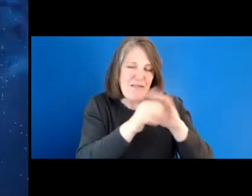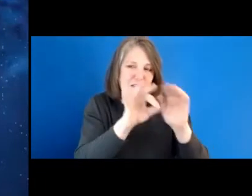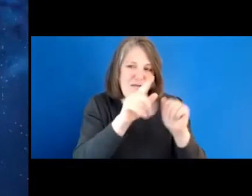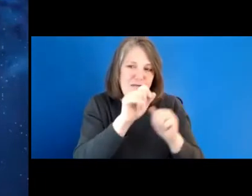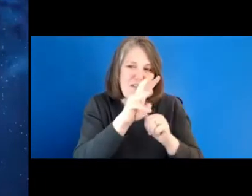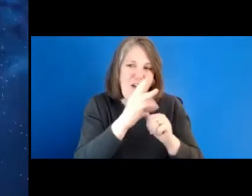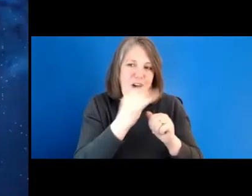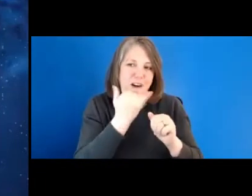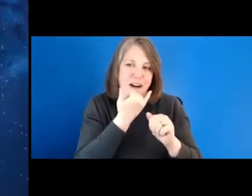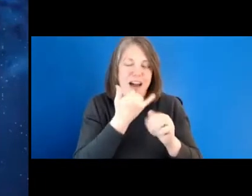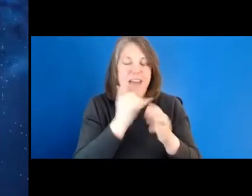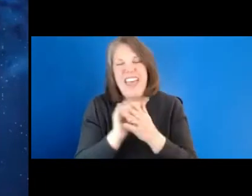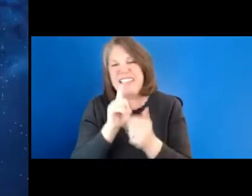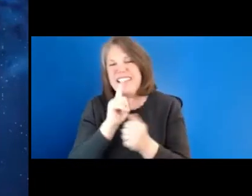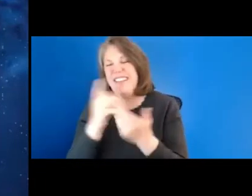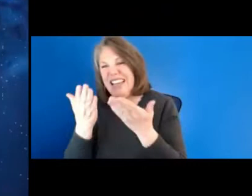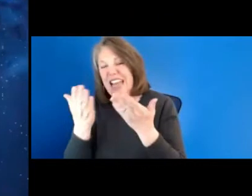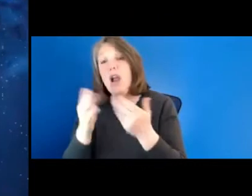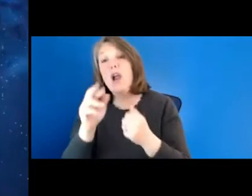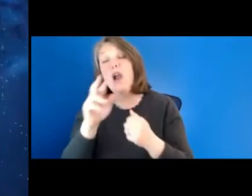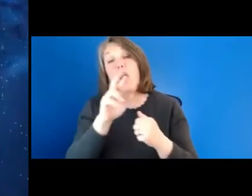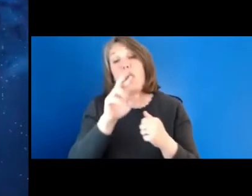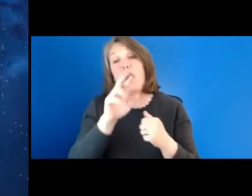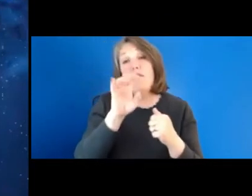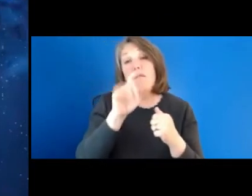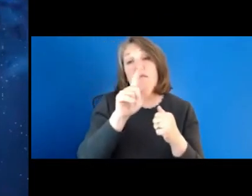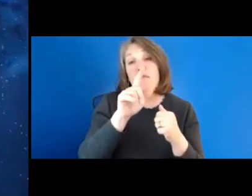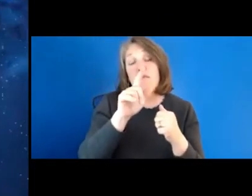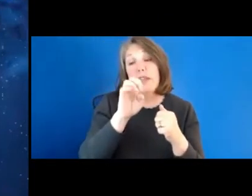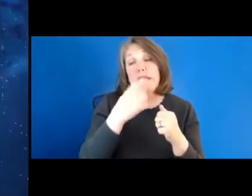17:02:25 >> FELICE LEVINE: Rick, I'm going to suggest that maybe we should open it up